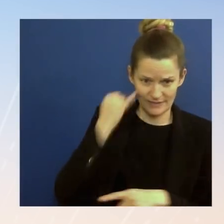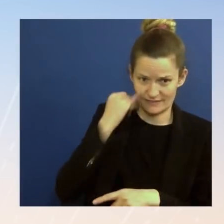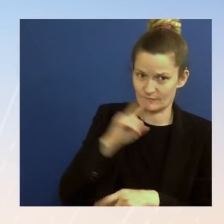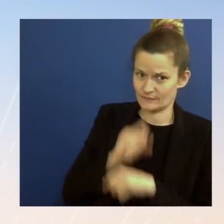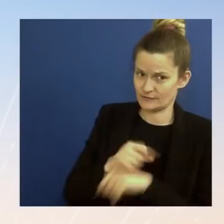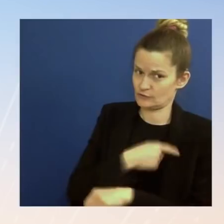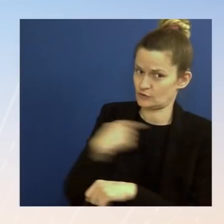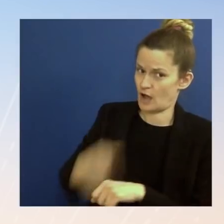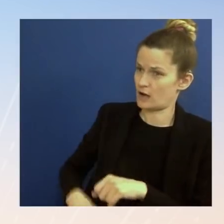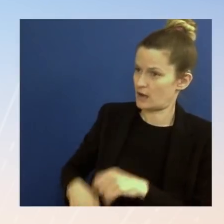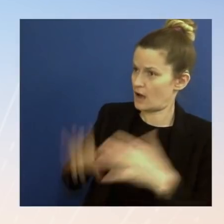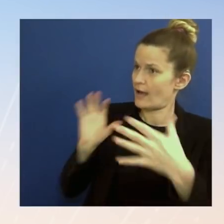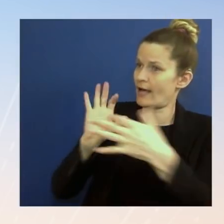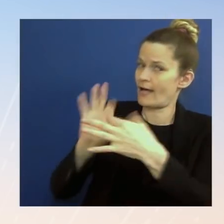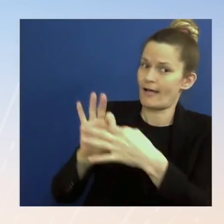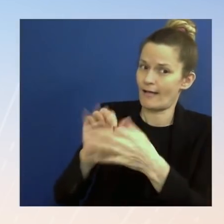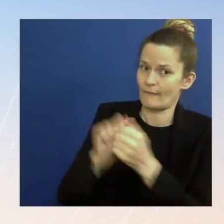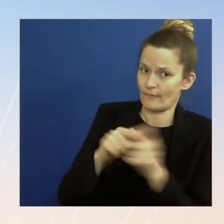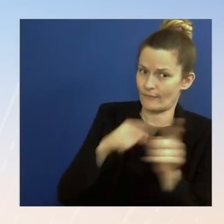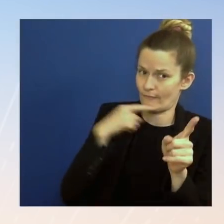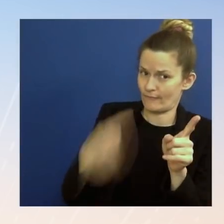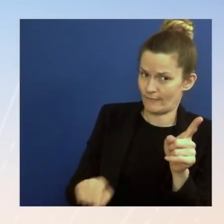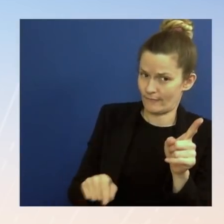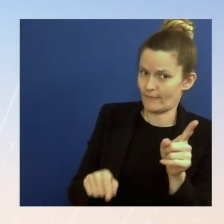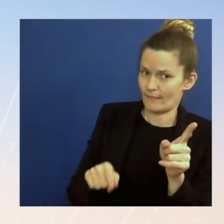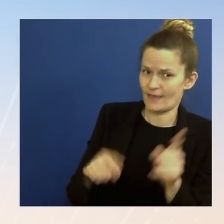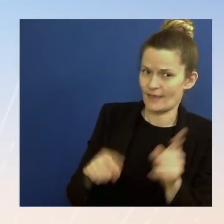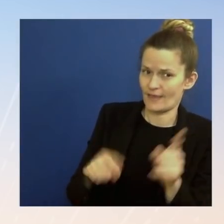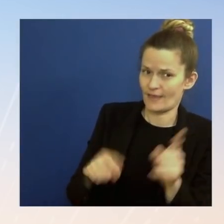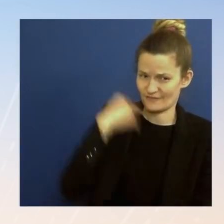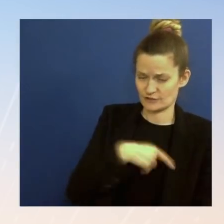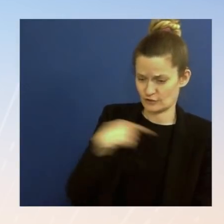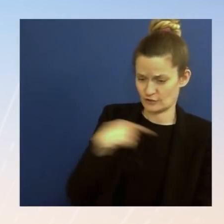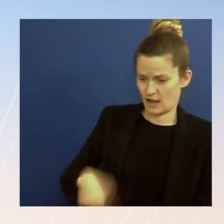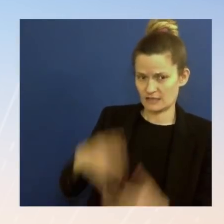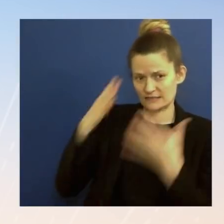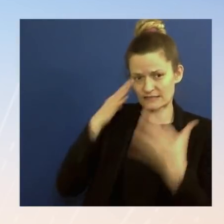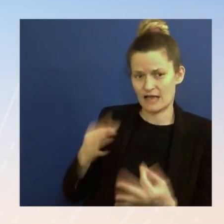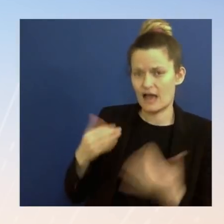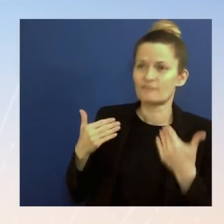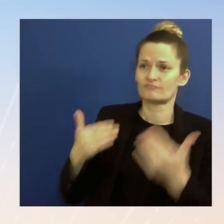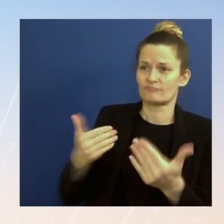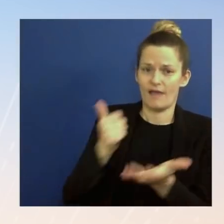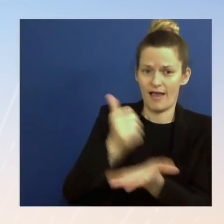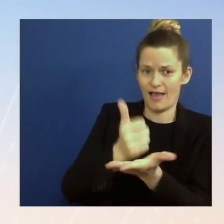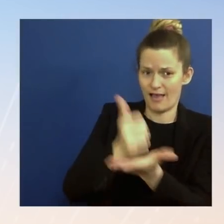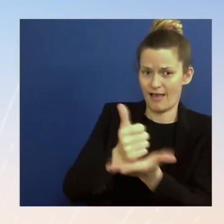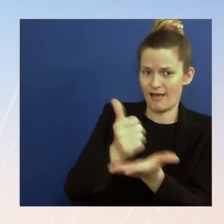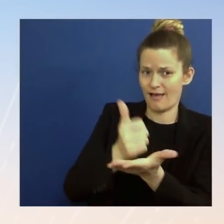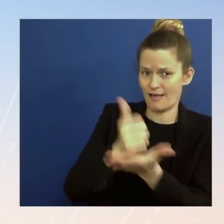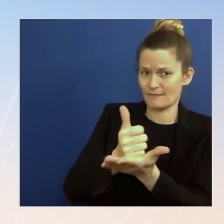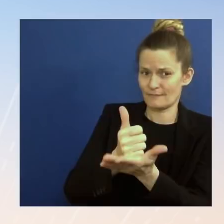if they do move forward with this, how concerned are you that this is inching closer to the world war that the President has been warning of?